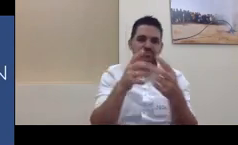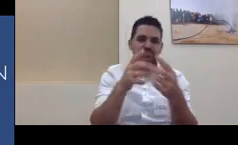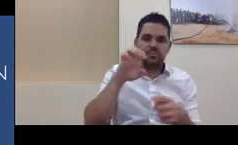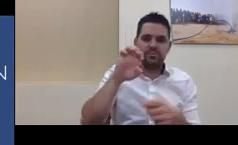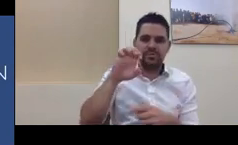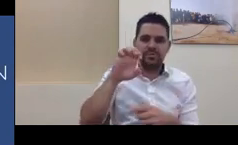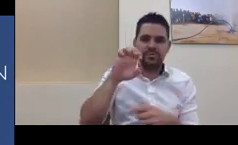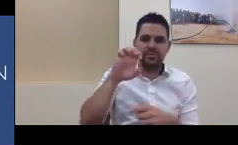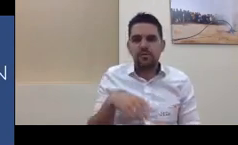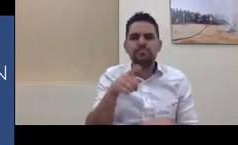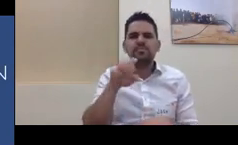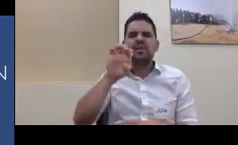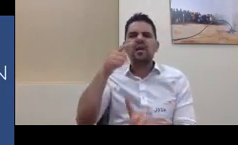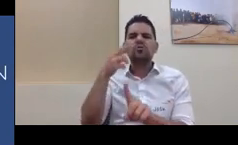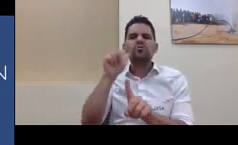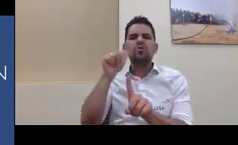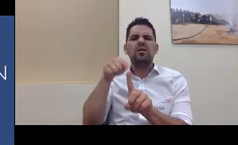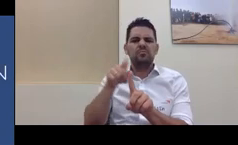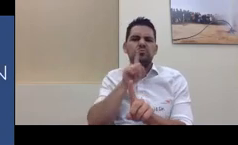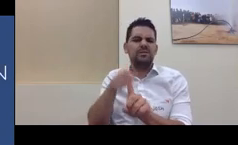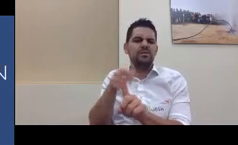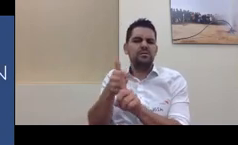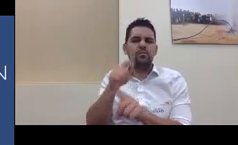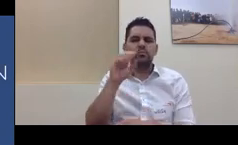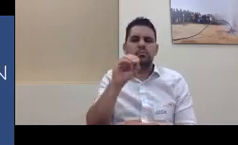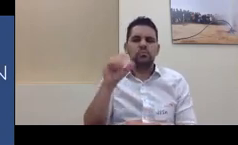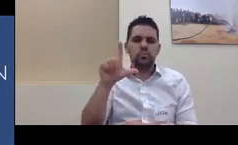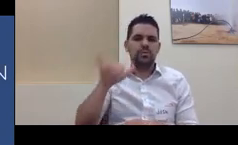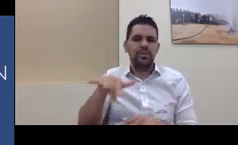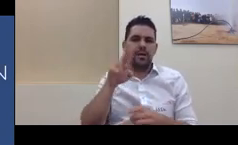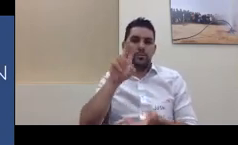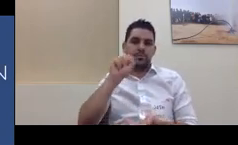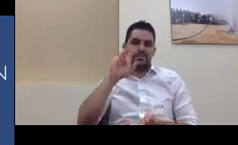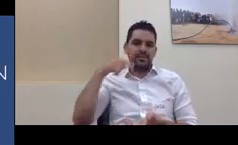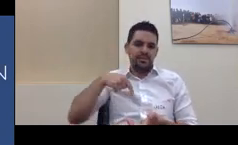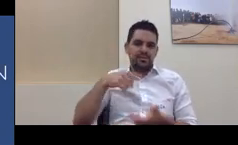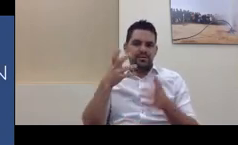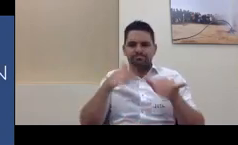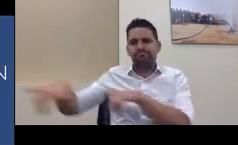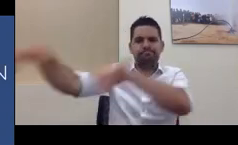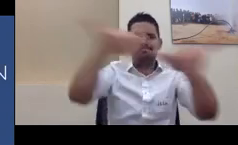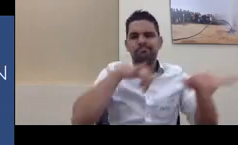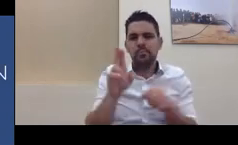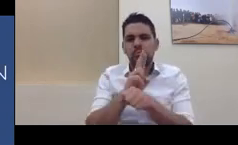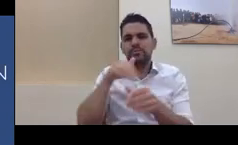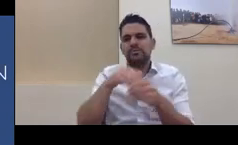for sign language to adapt that into the EGRA. The EGRA itself is a tool that USAID,